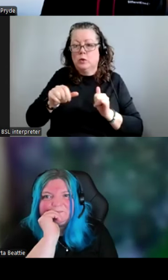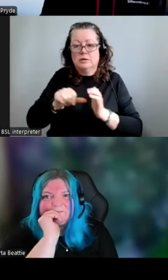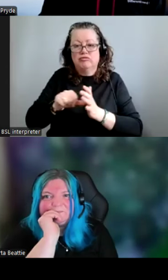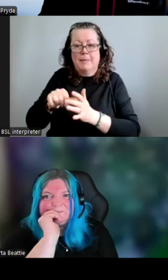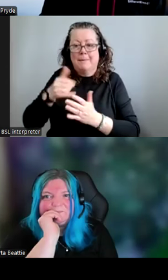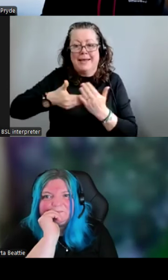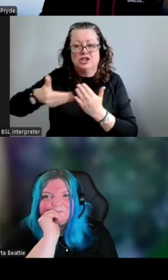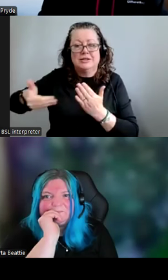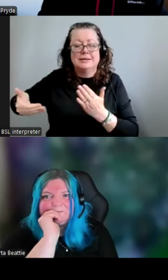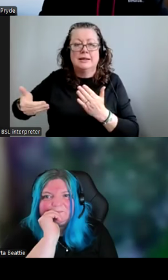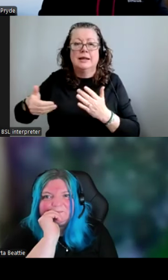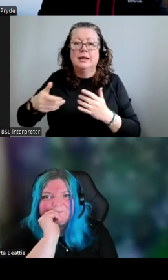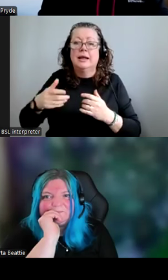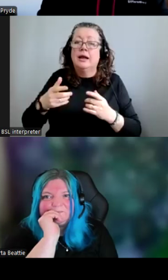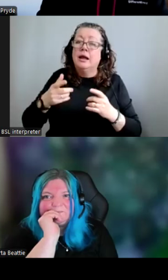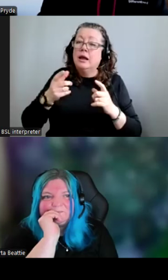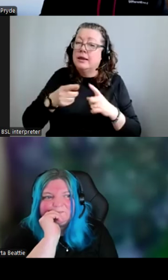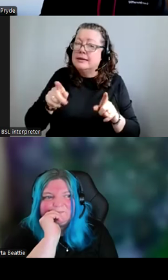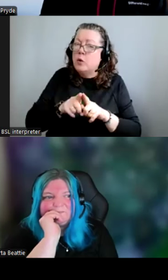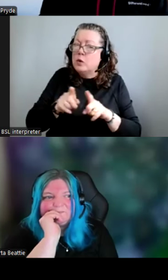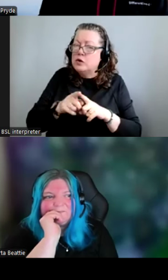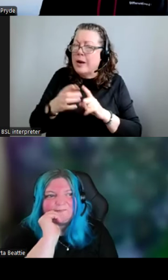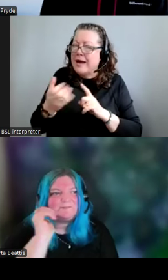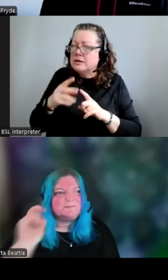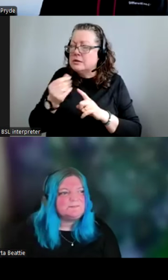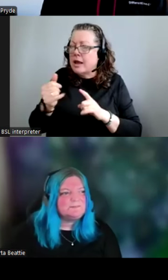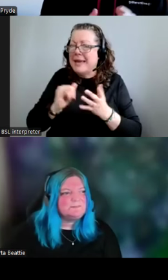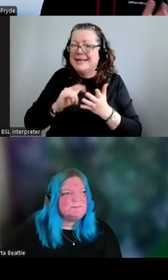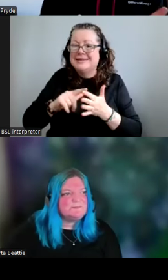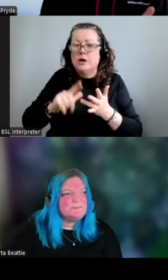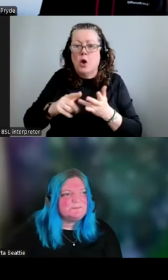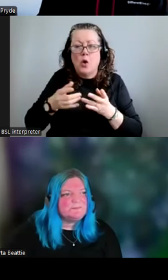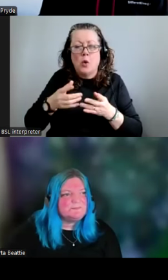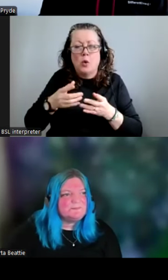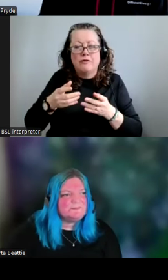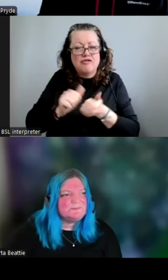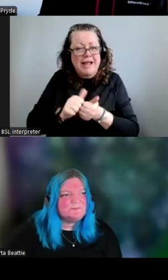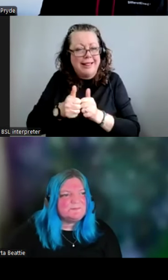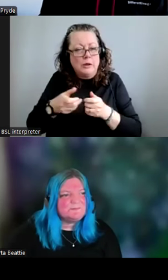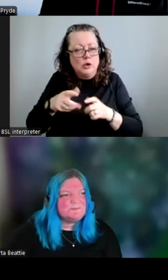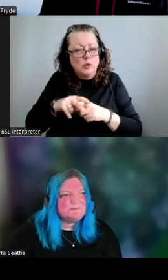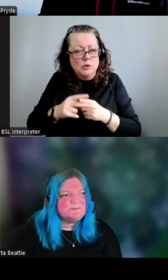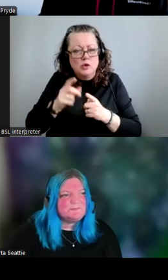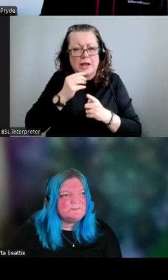which will tell you when the headings are in the incorrect structure. It's quite a complex thing to do, but there's definitely ways to do it